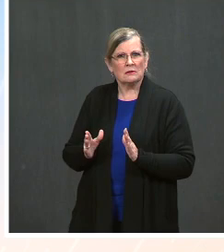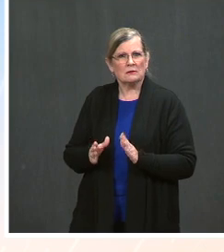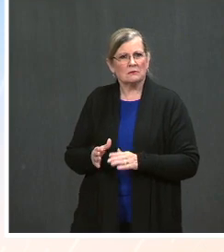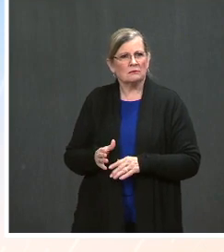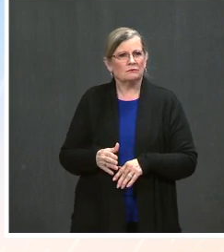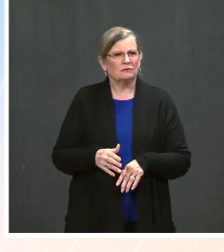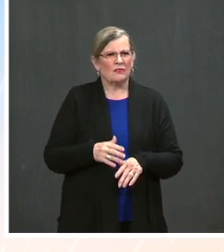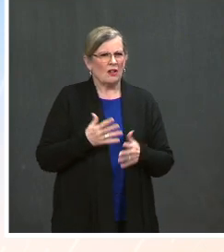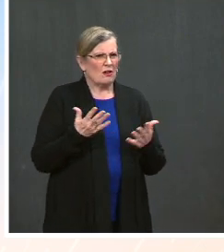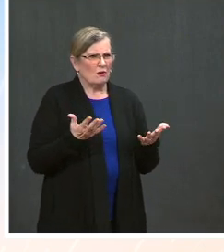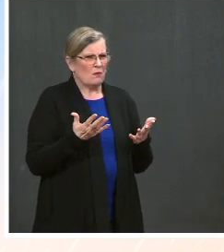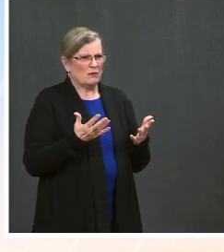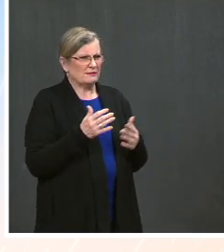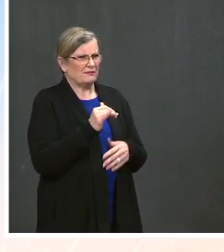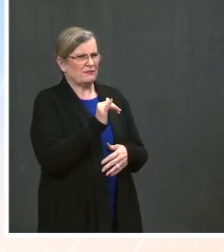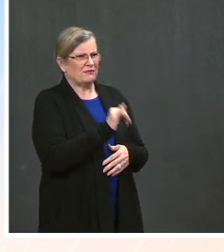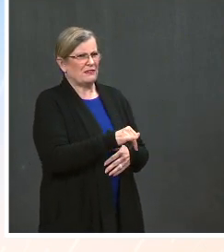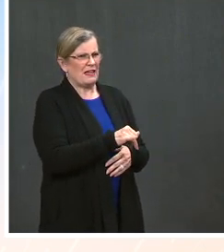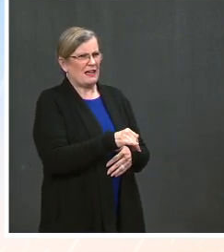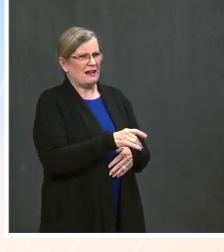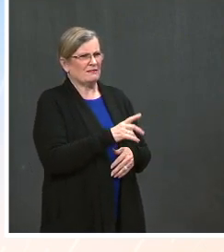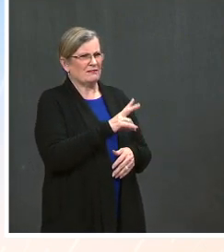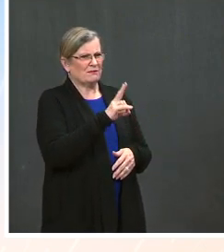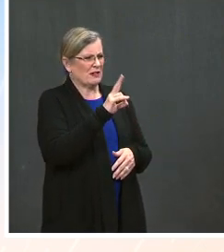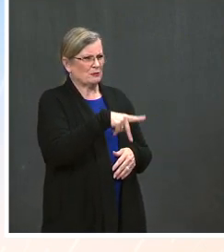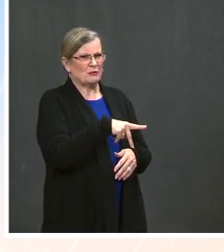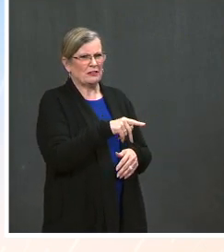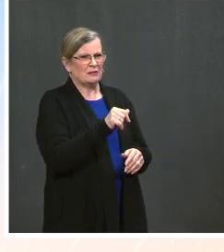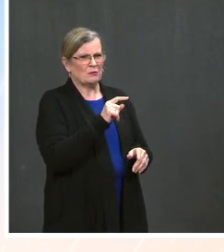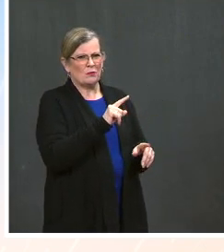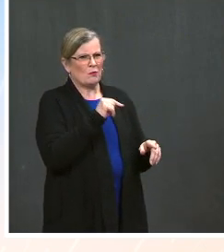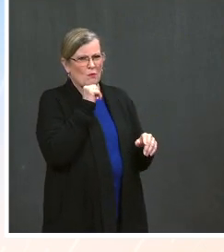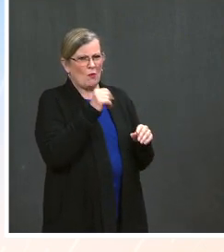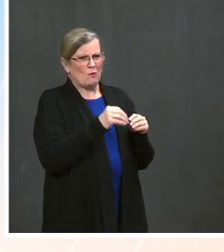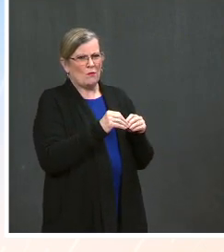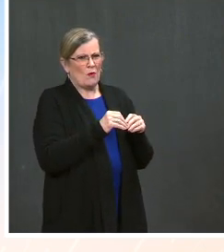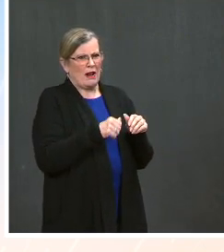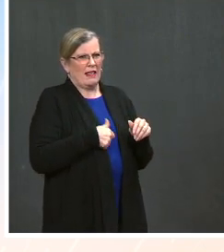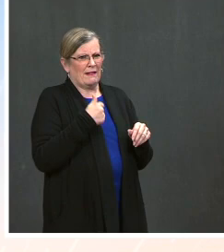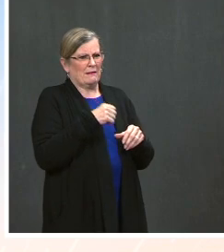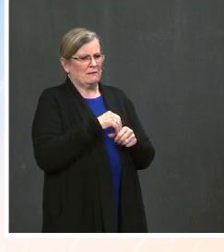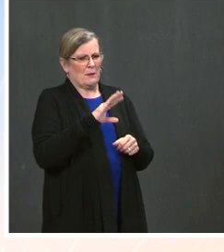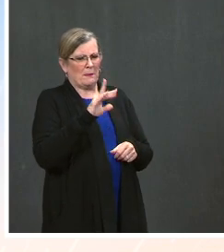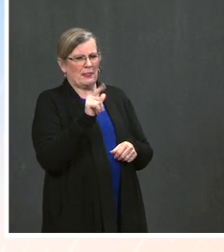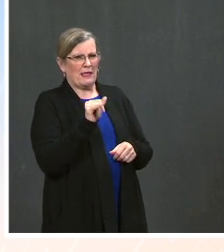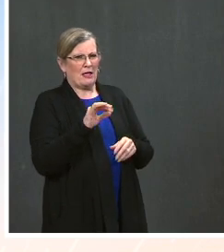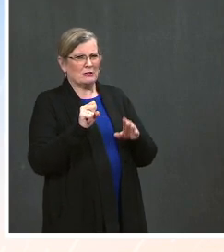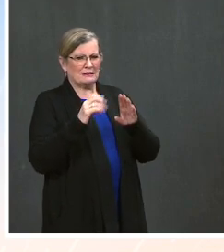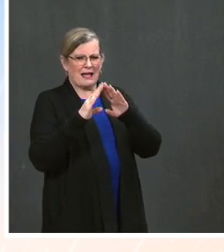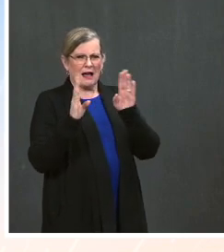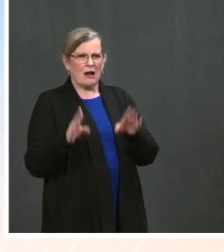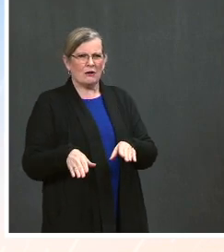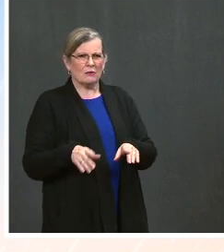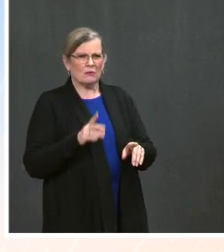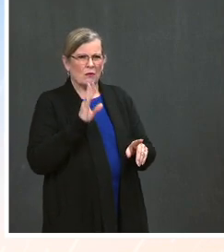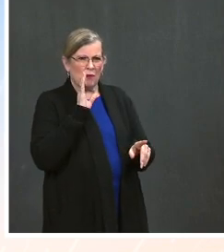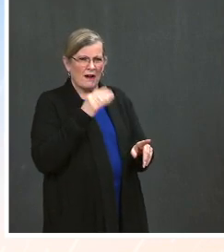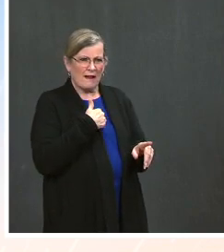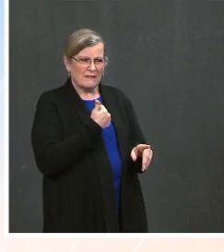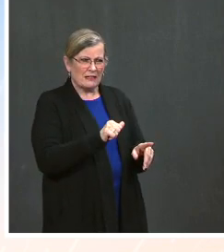no longer in residence at the Blair House. Anyone aware if there's any change in posture to the security here at the White House? Ms. Psaki: For currently -- >> The Press: Right now, yeah.